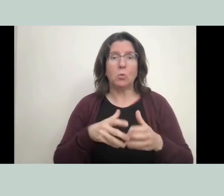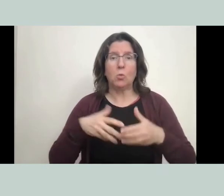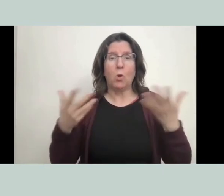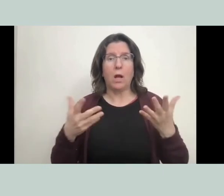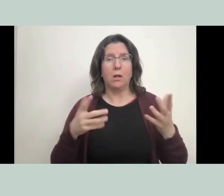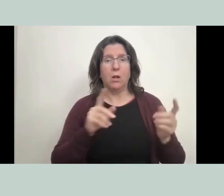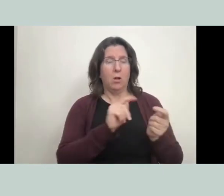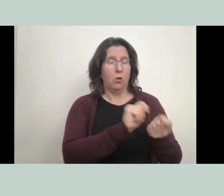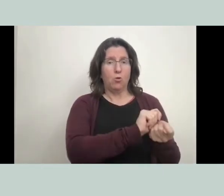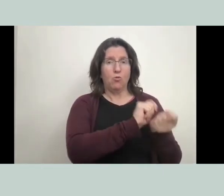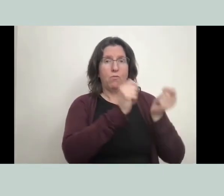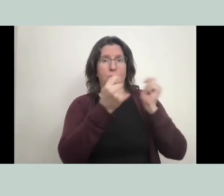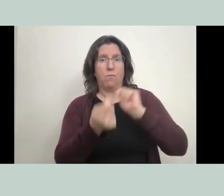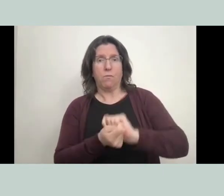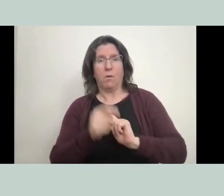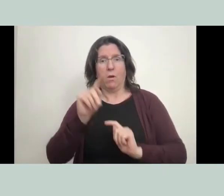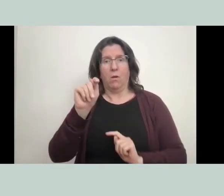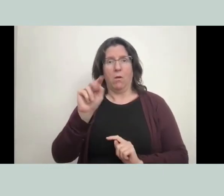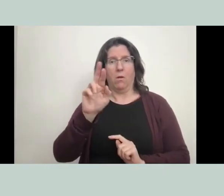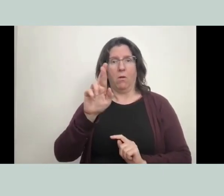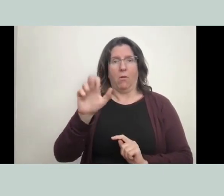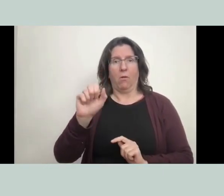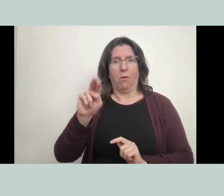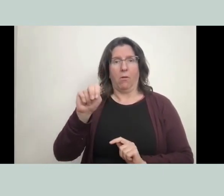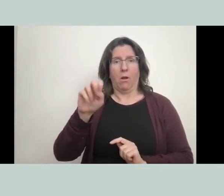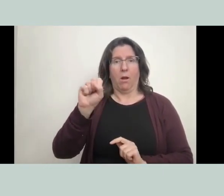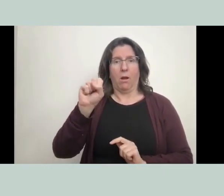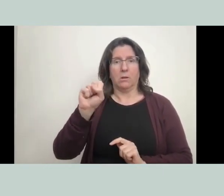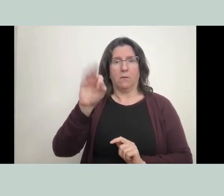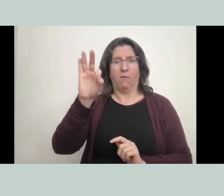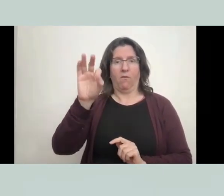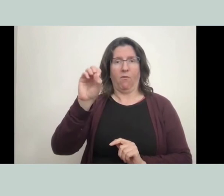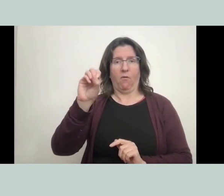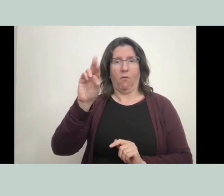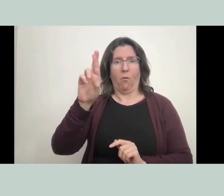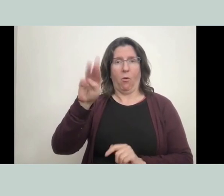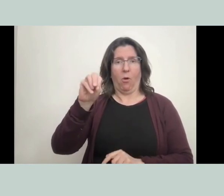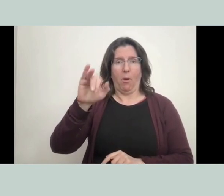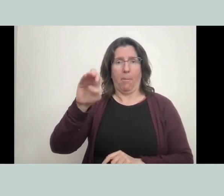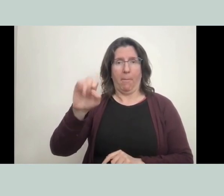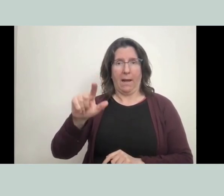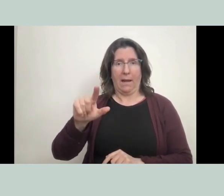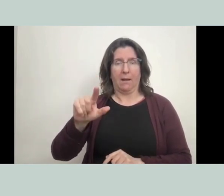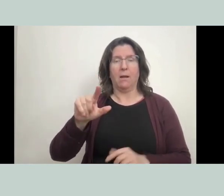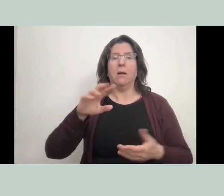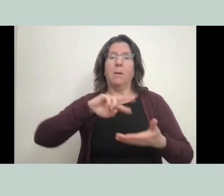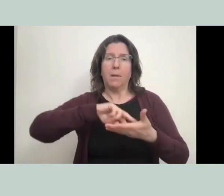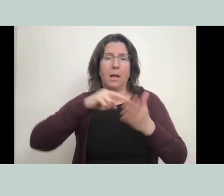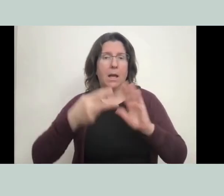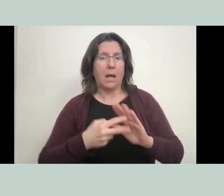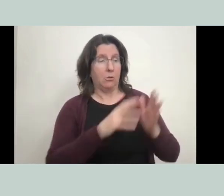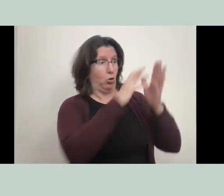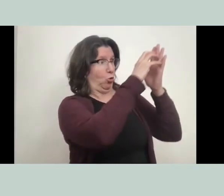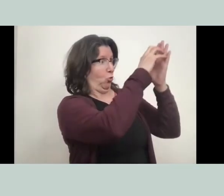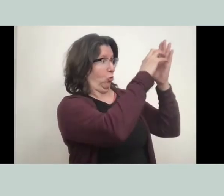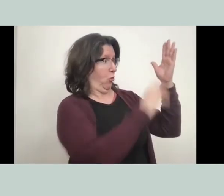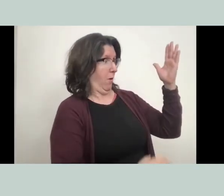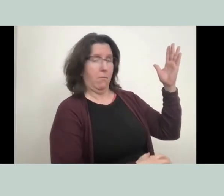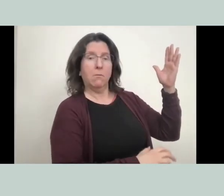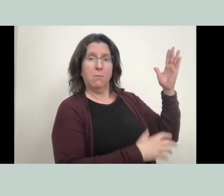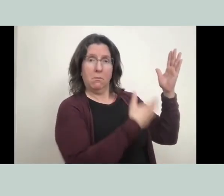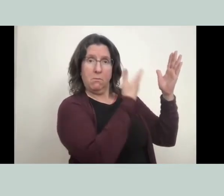Another noticing strategy is 'transforming.'